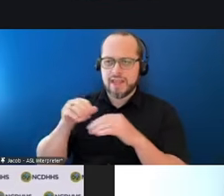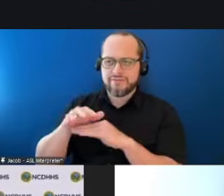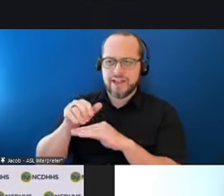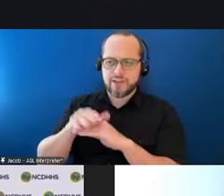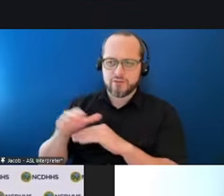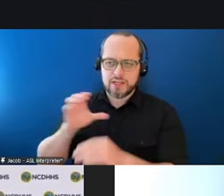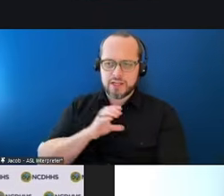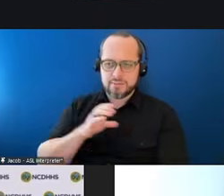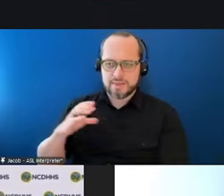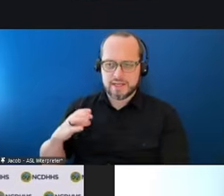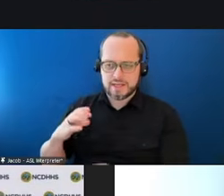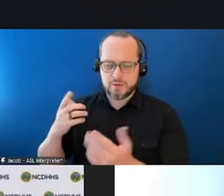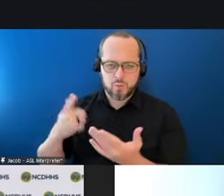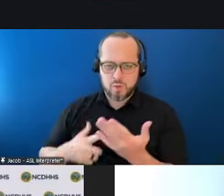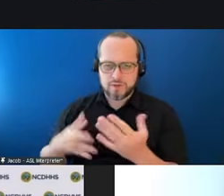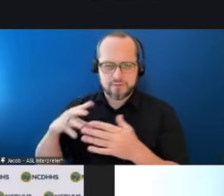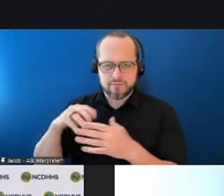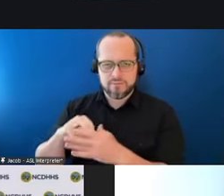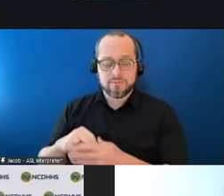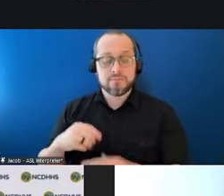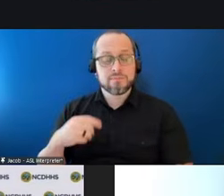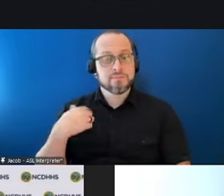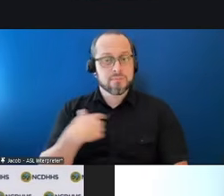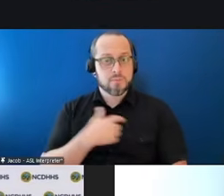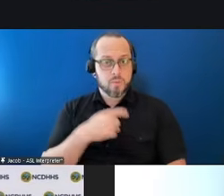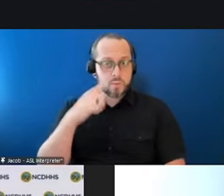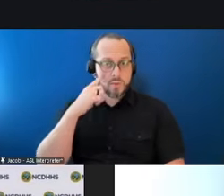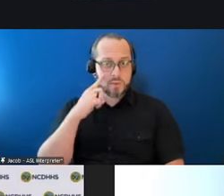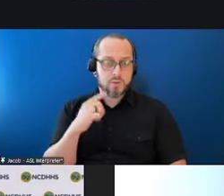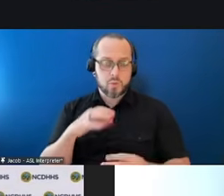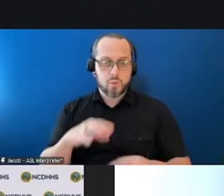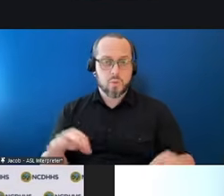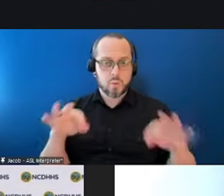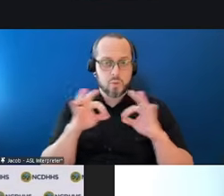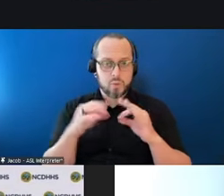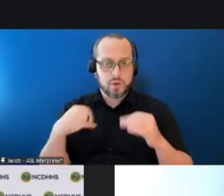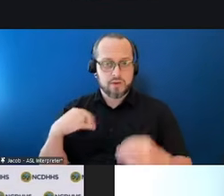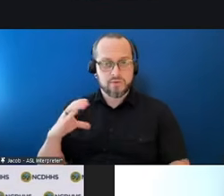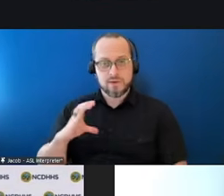Um so we thought it was really important that we have a committee that helps advise us that